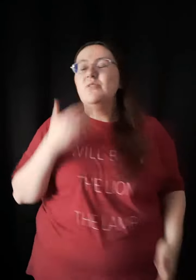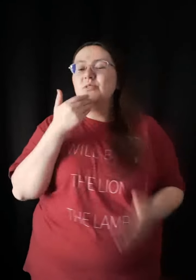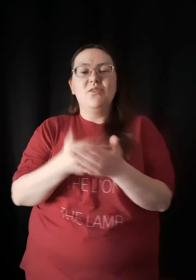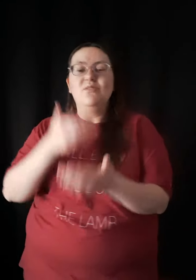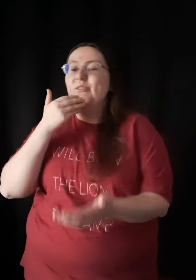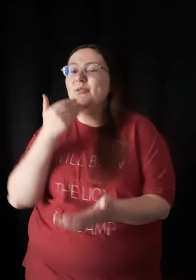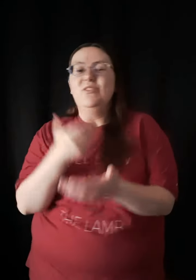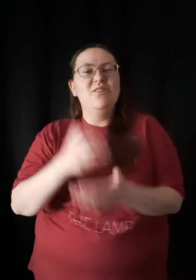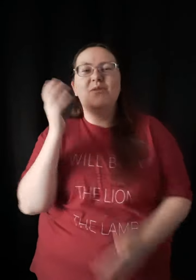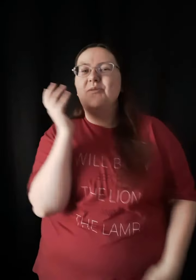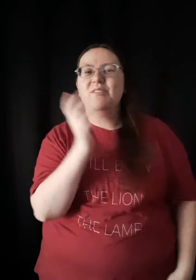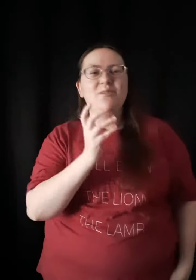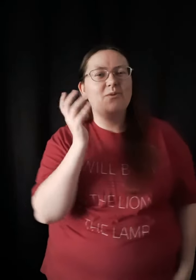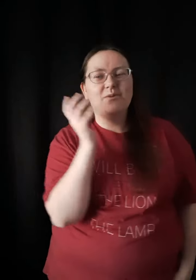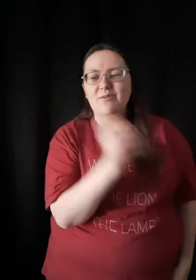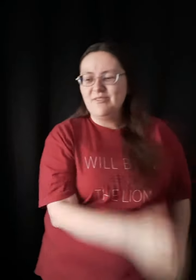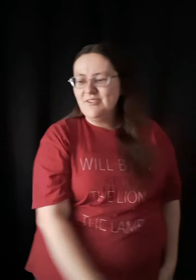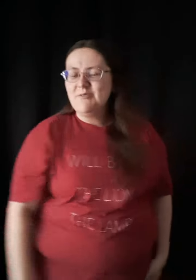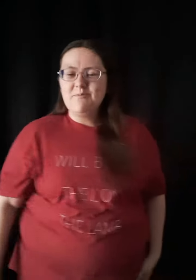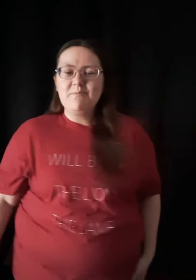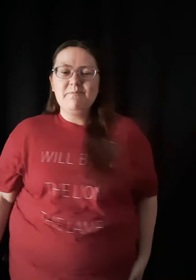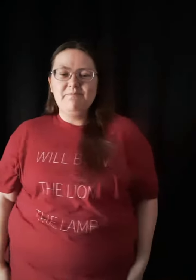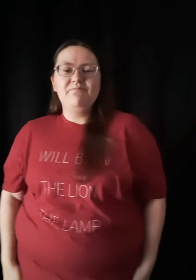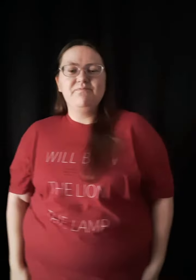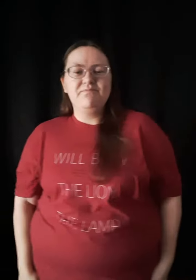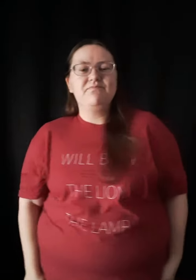So good, so good, yeah